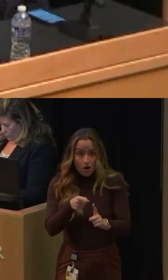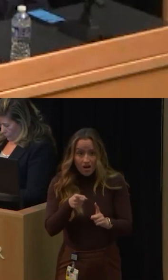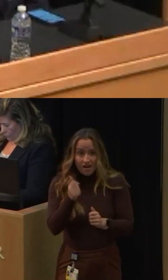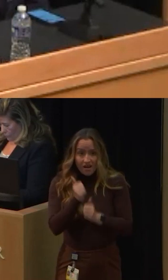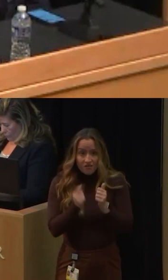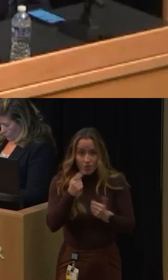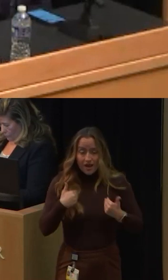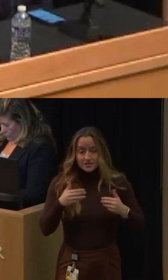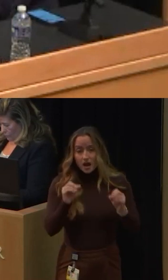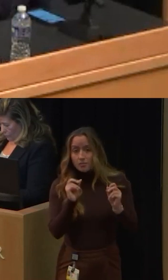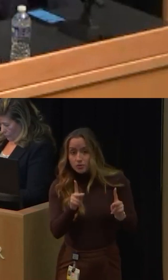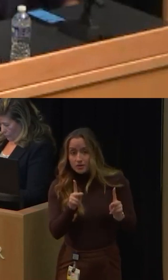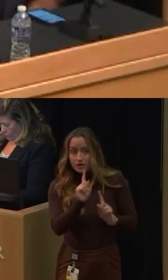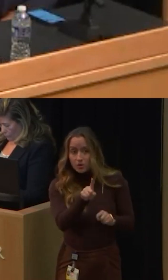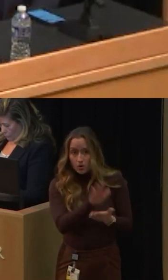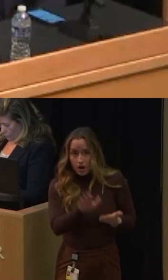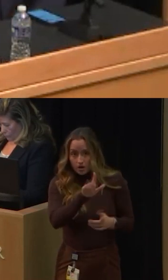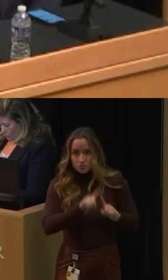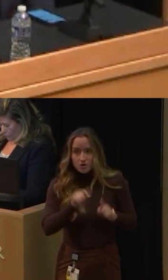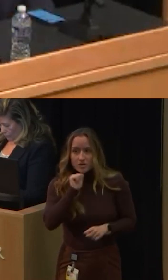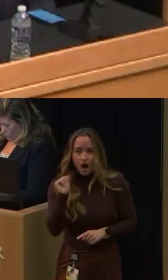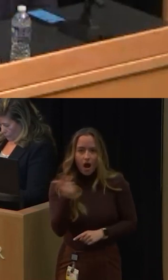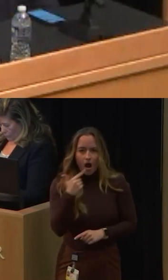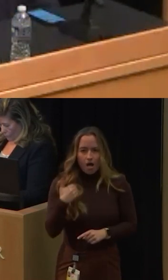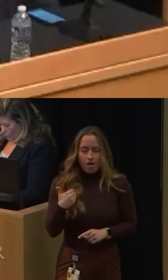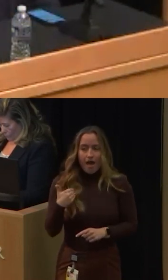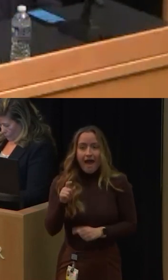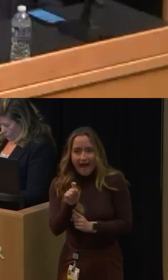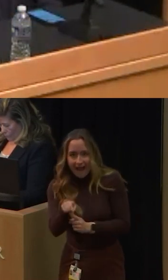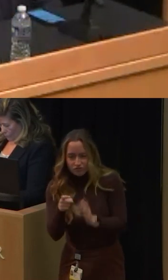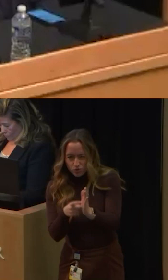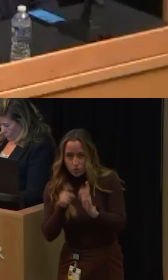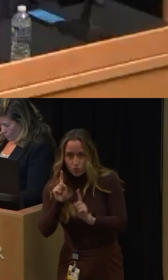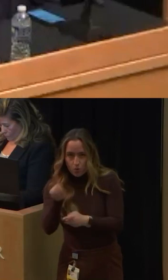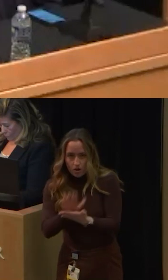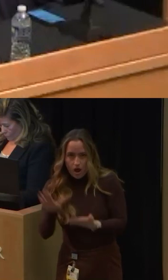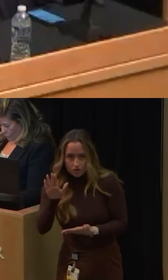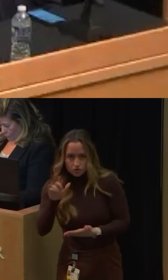but everybody doesn't have to go to college. There are a number of things